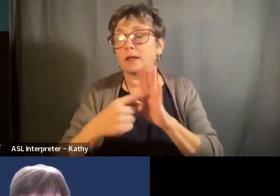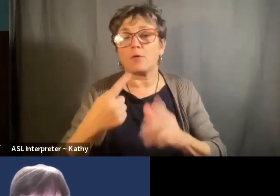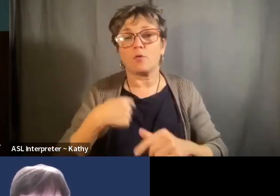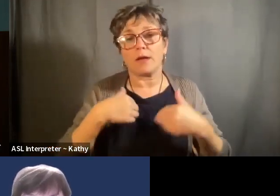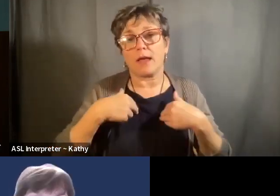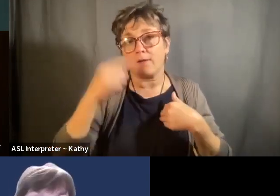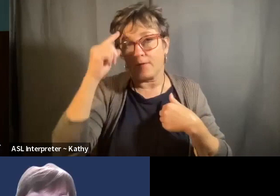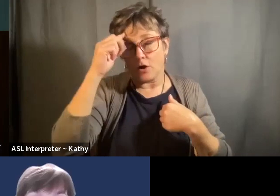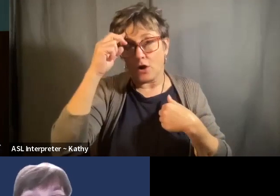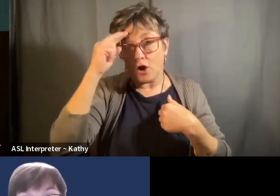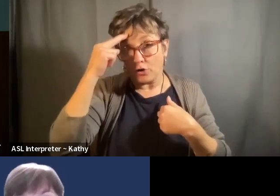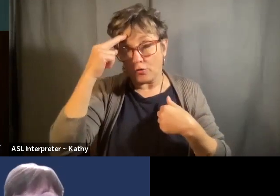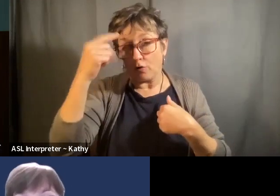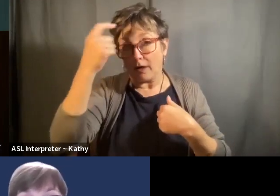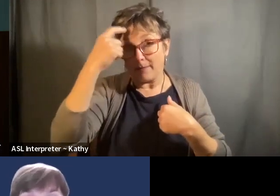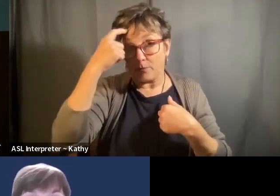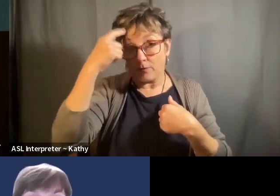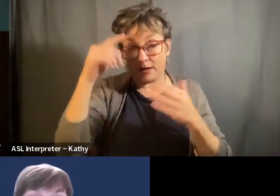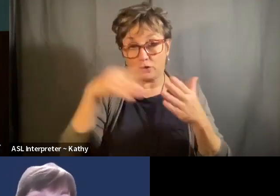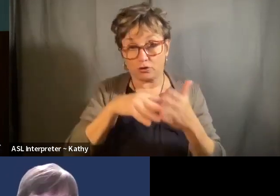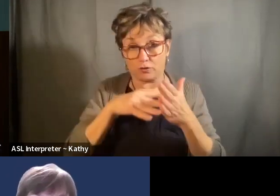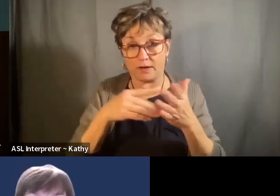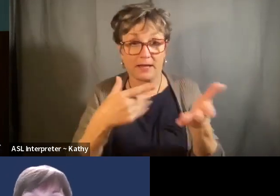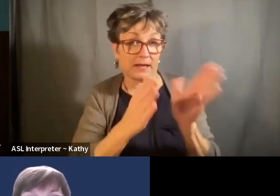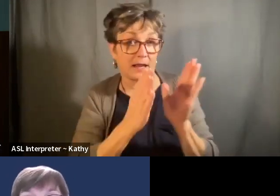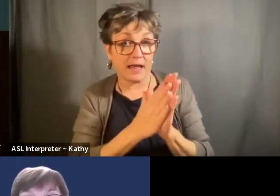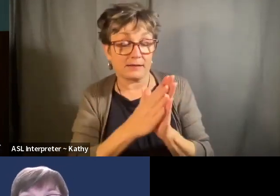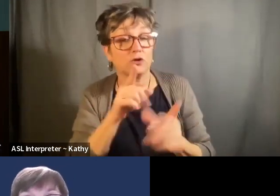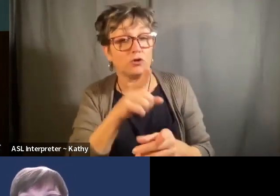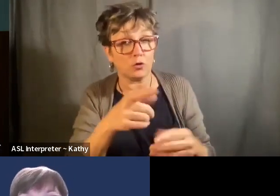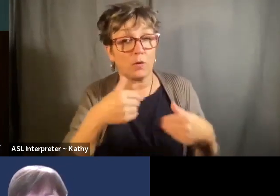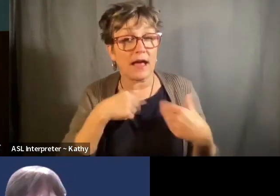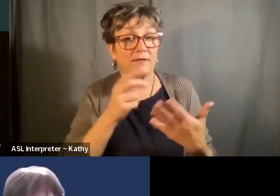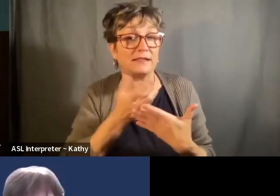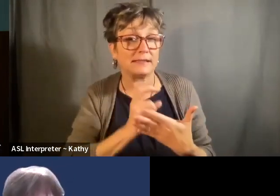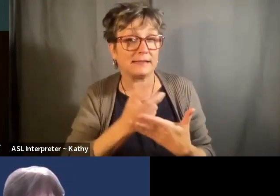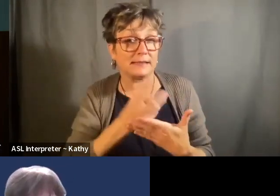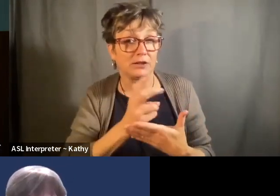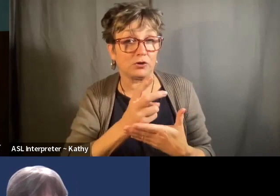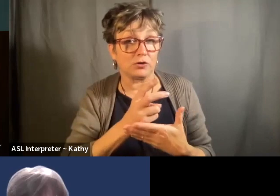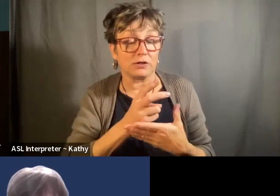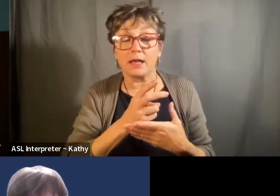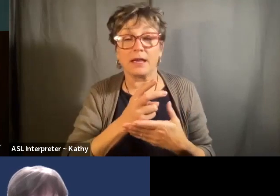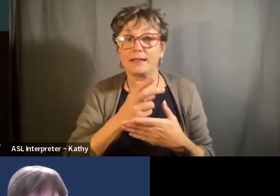have seizures but it doesn't ask how many and what kind but everybody who said yes to that question